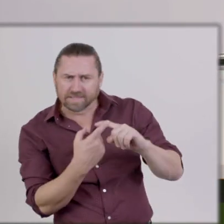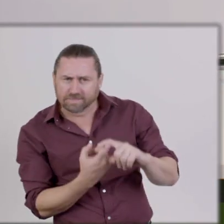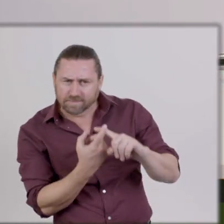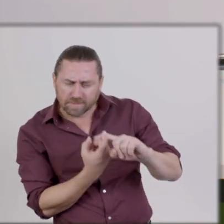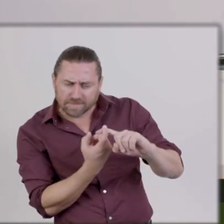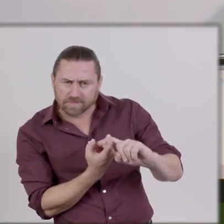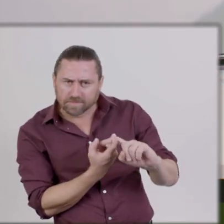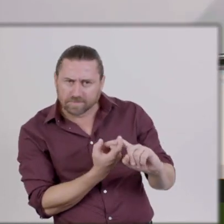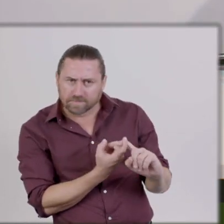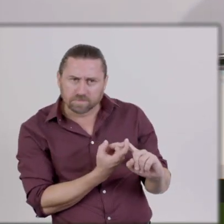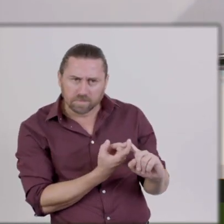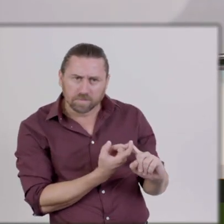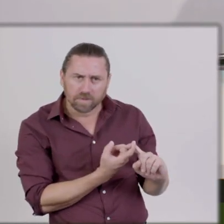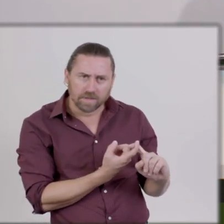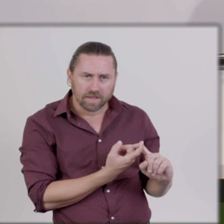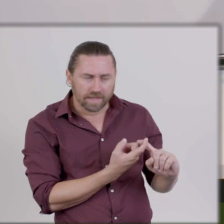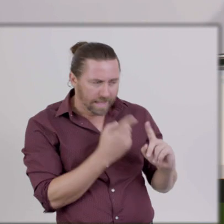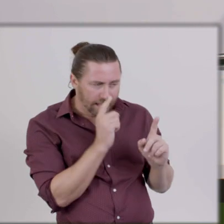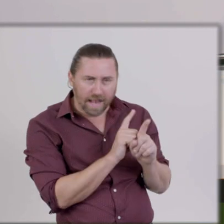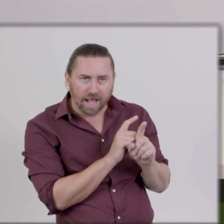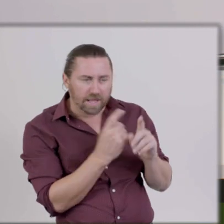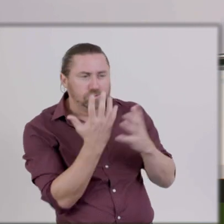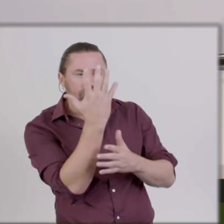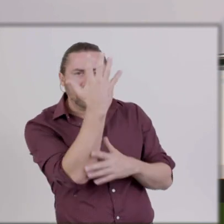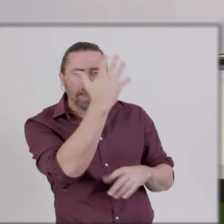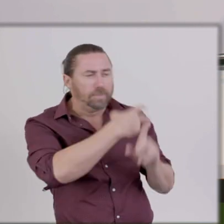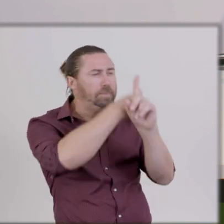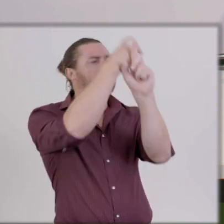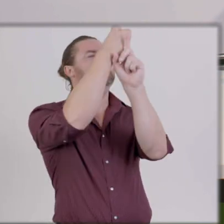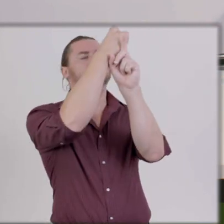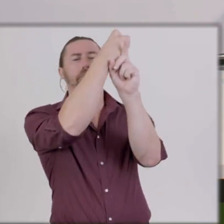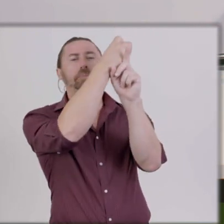Possum's nearby. Possum can get up a tree, maybe.